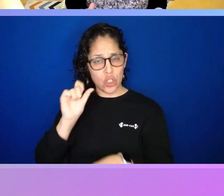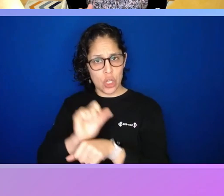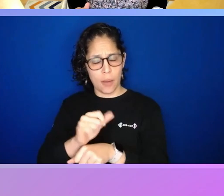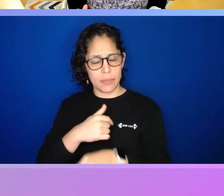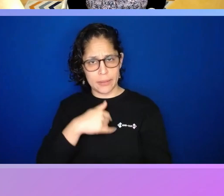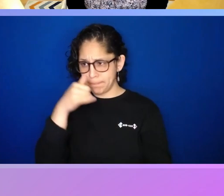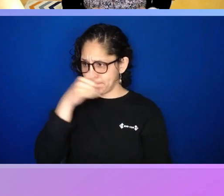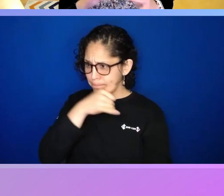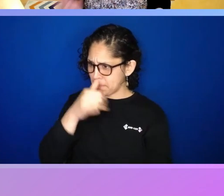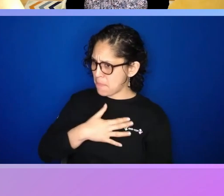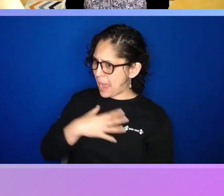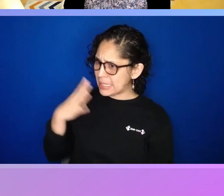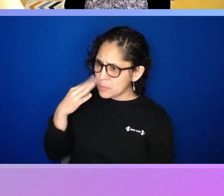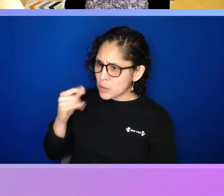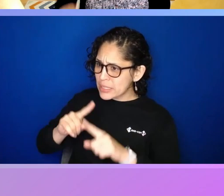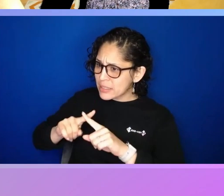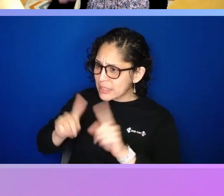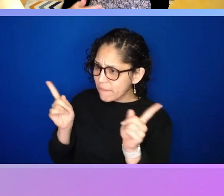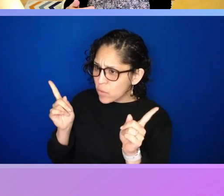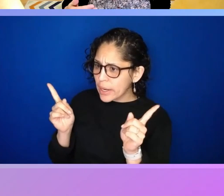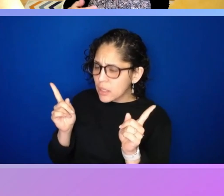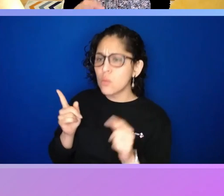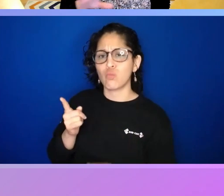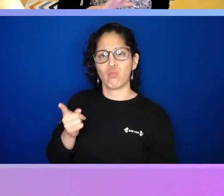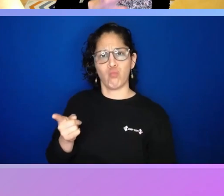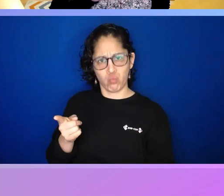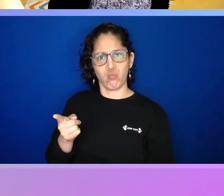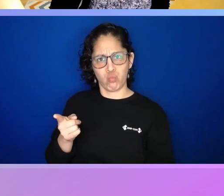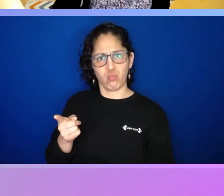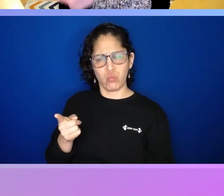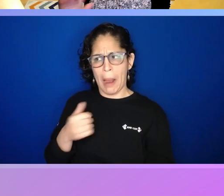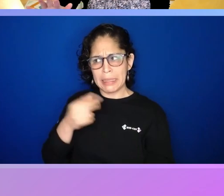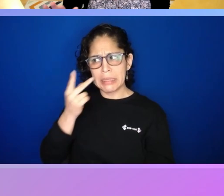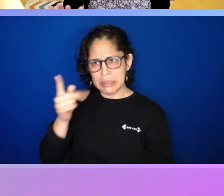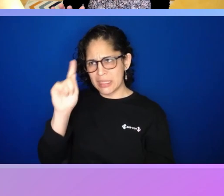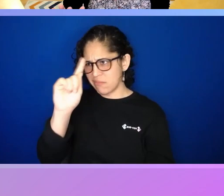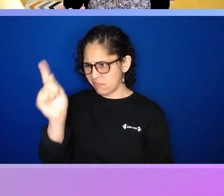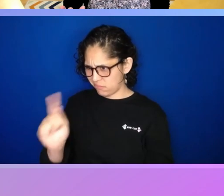the page. Does it still make sense? Pause for a second and